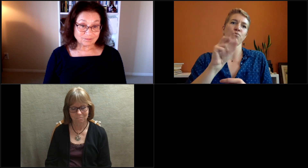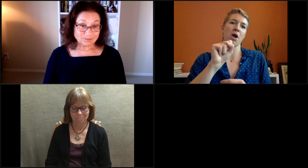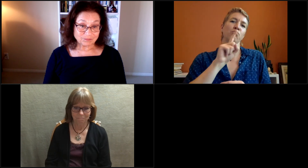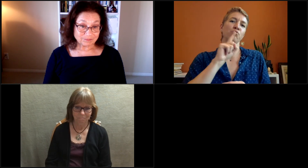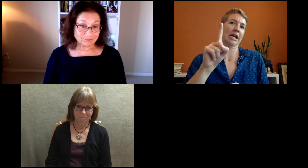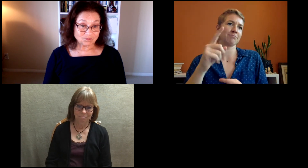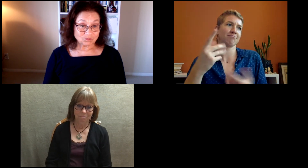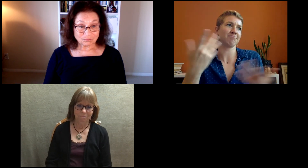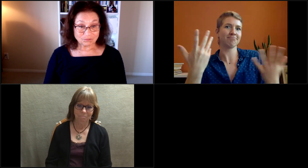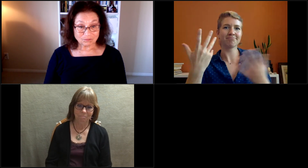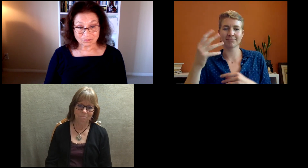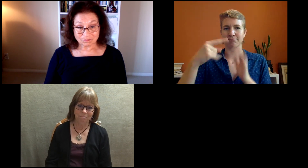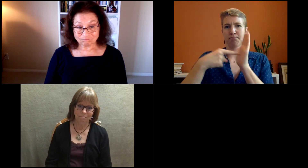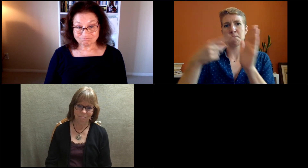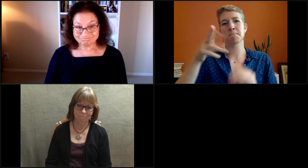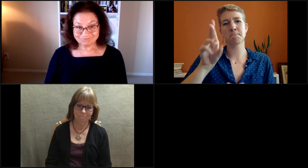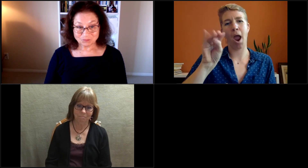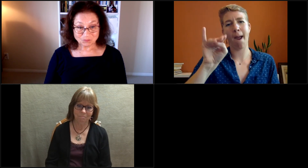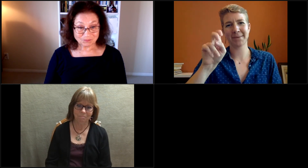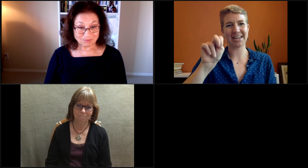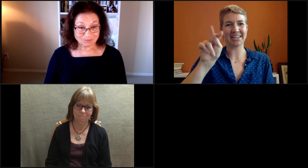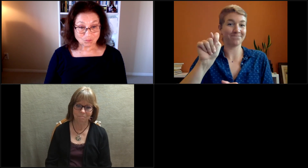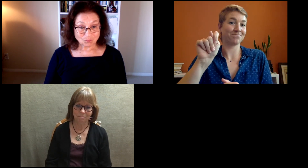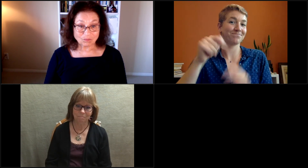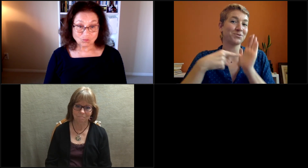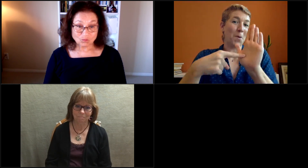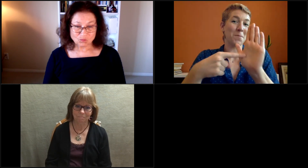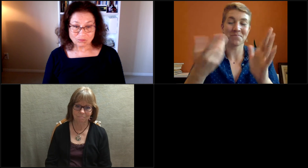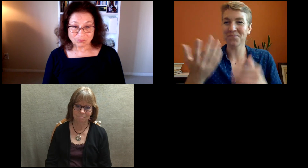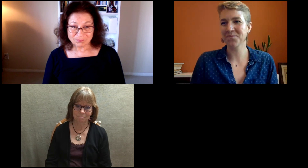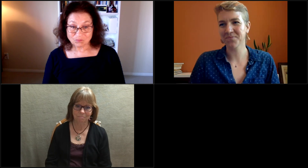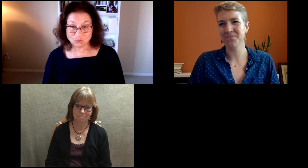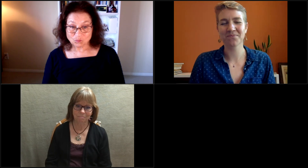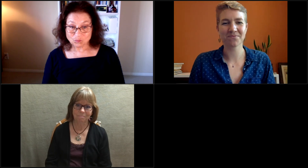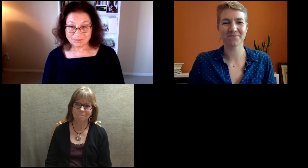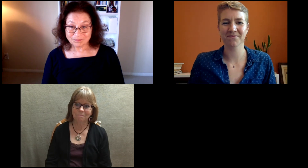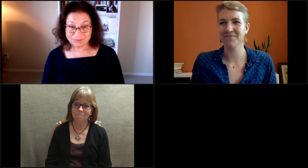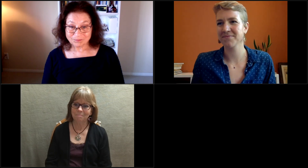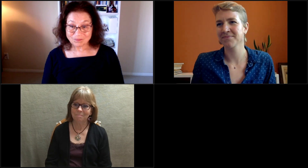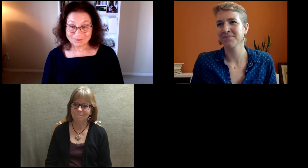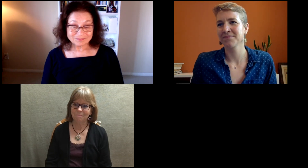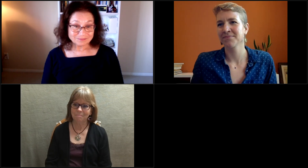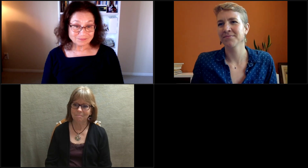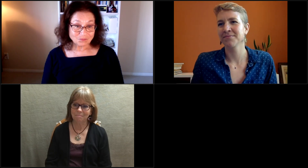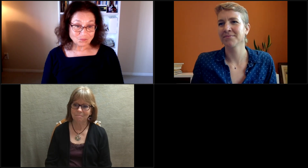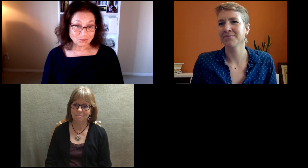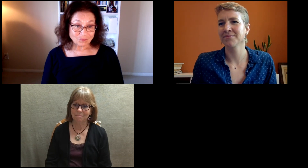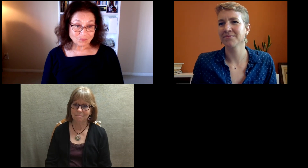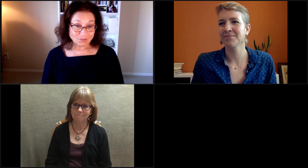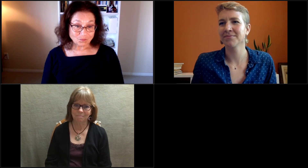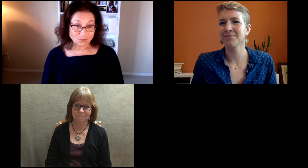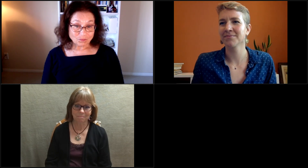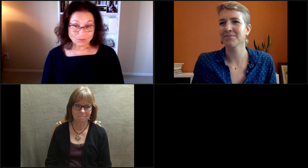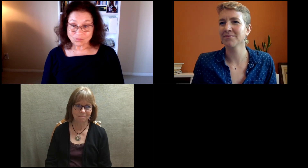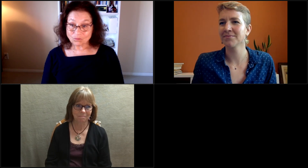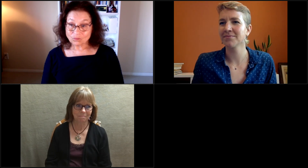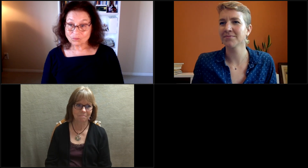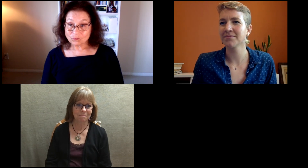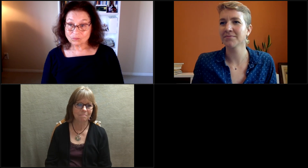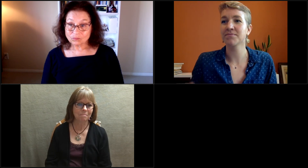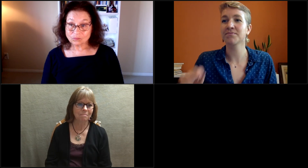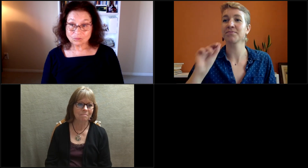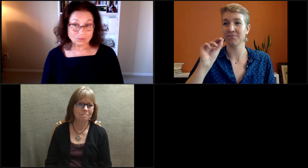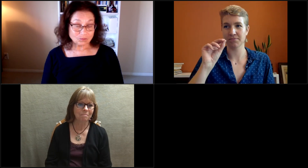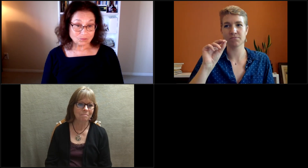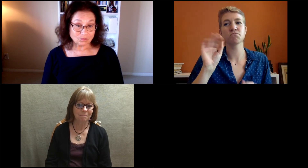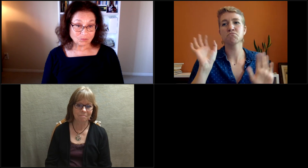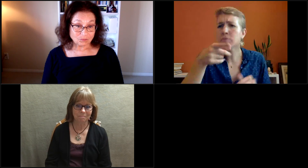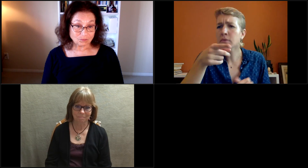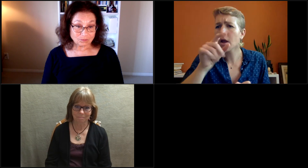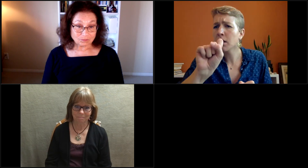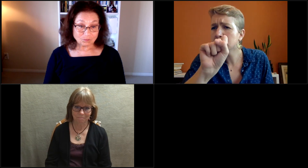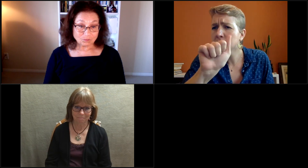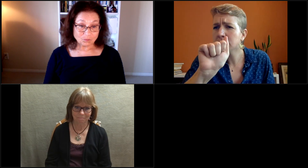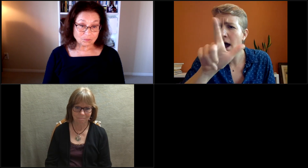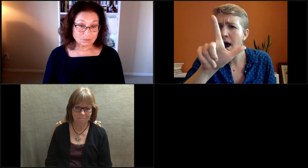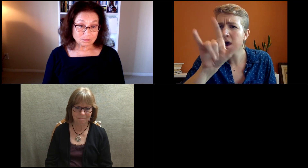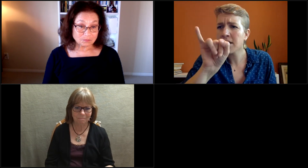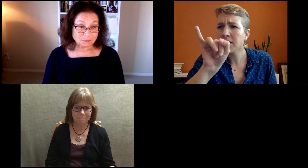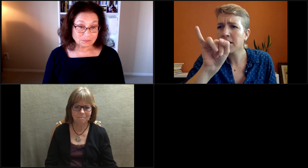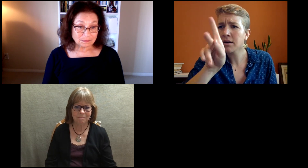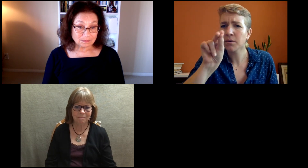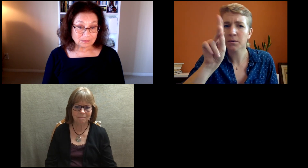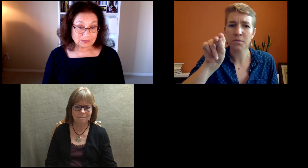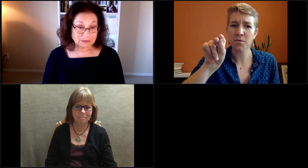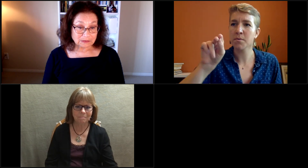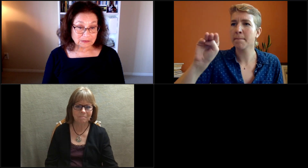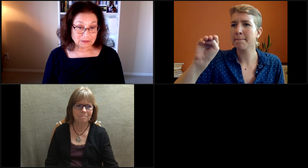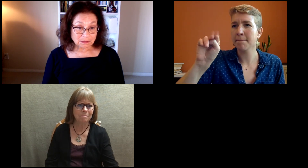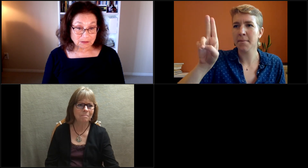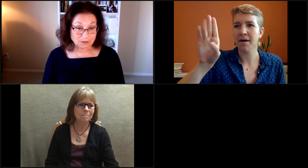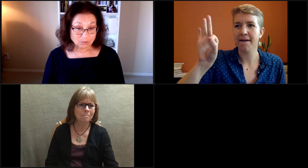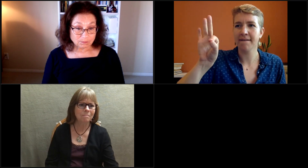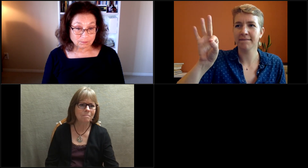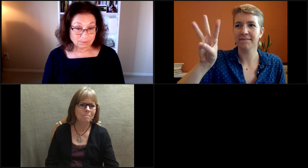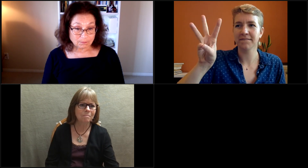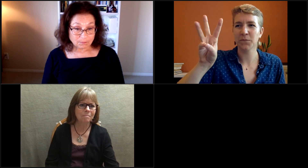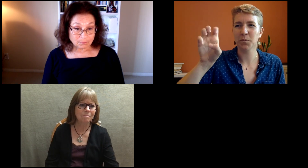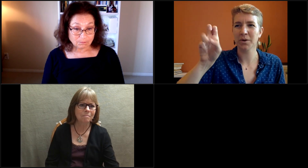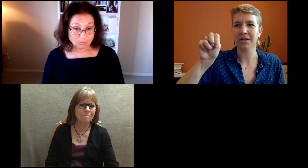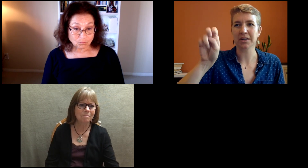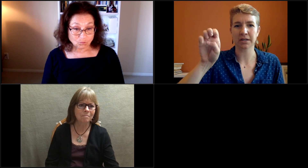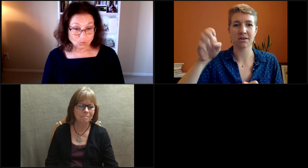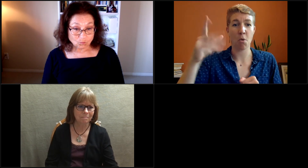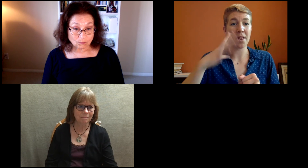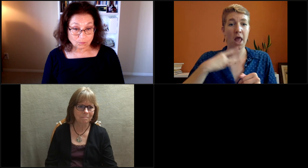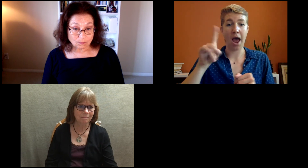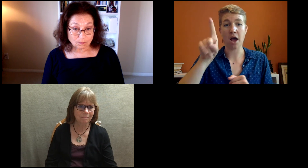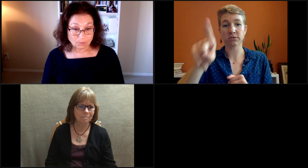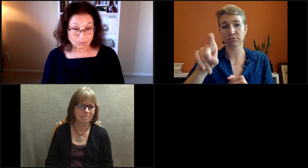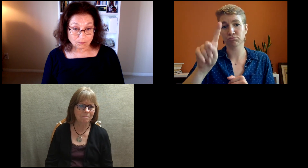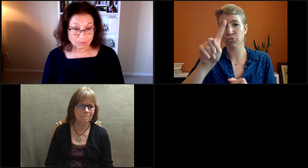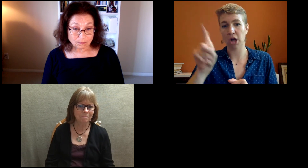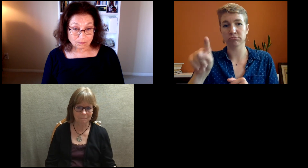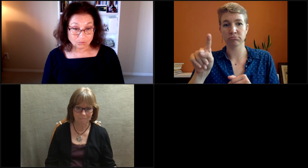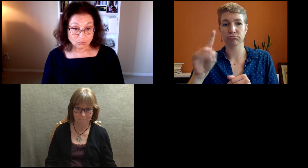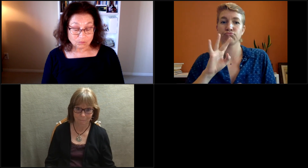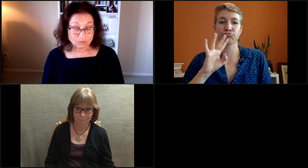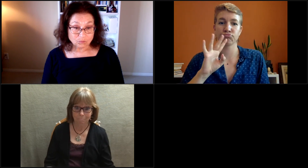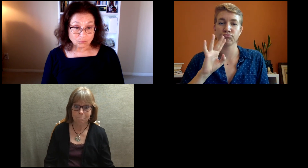So I think that’s where we see this is a really robust and prominent sign.